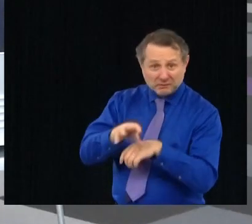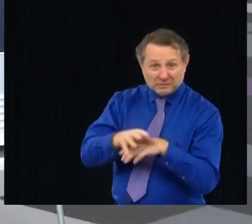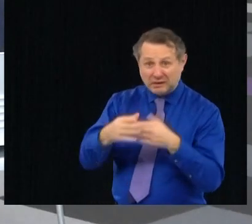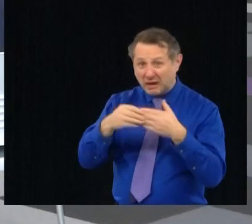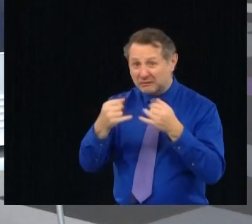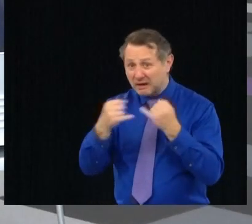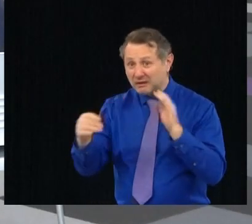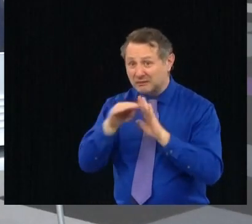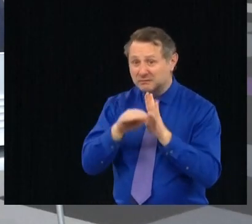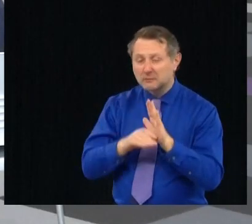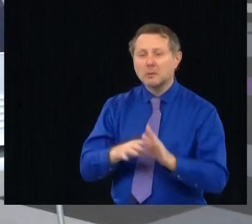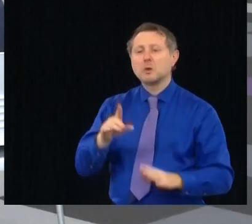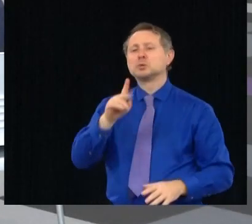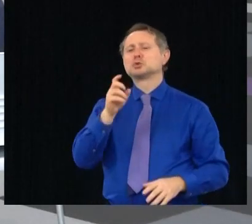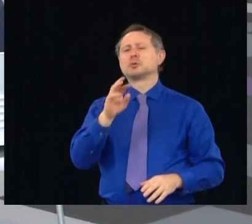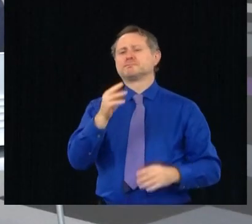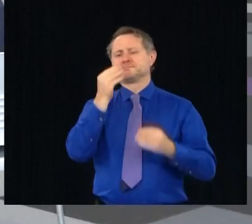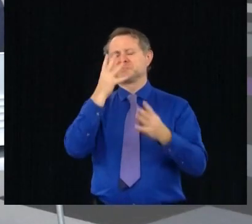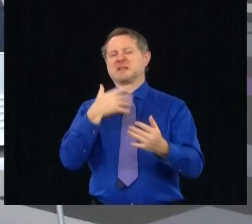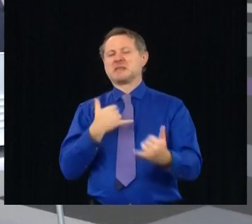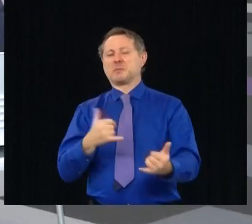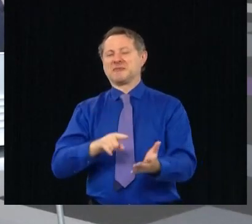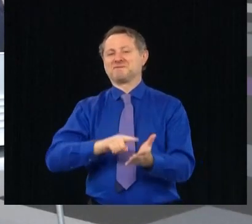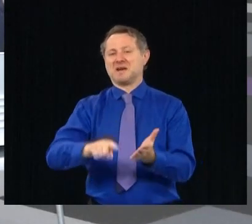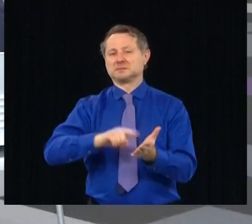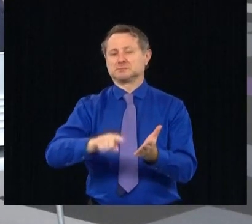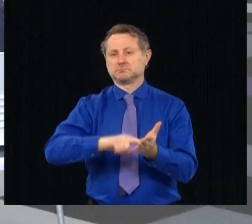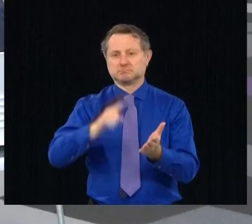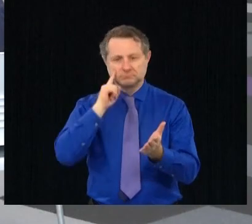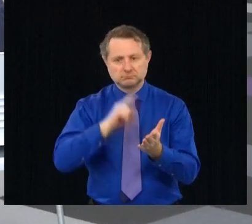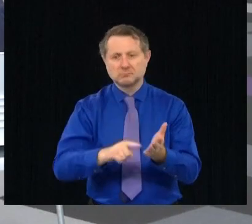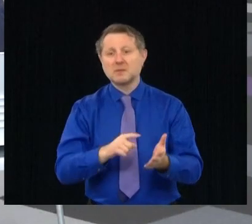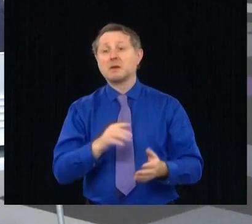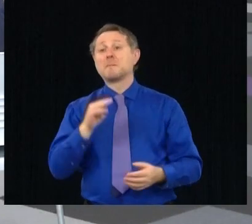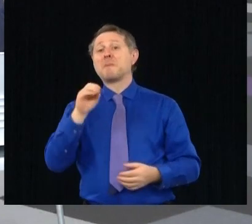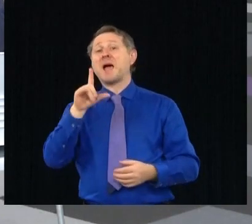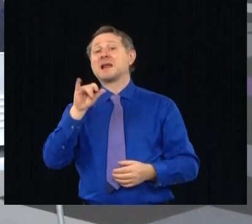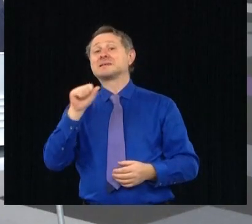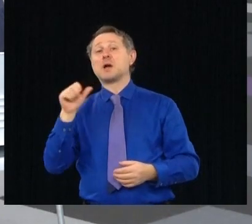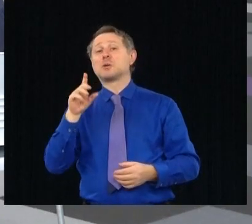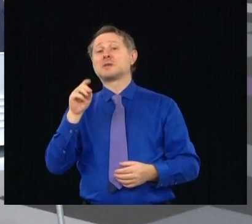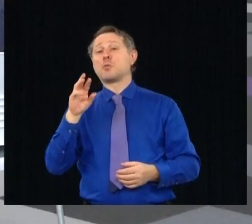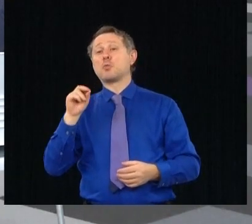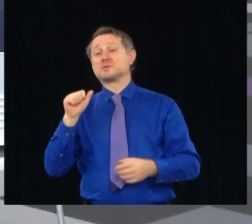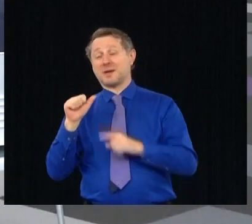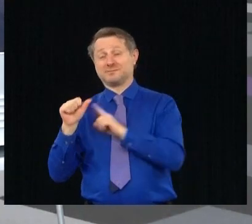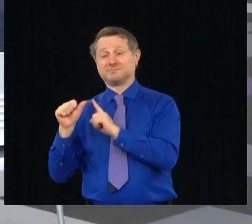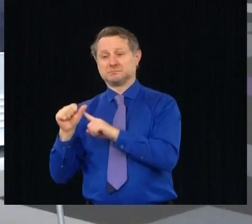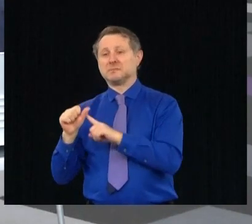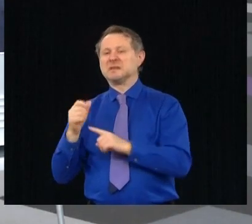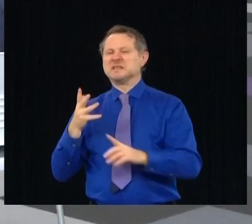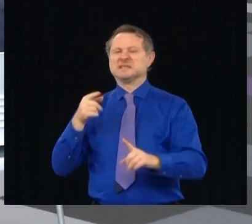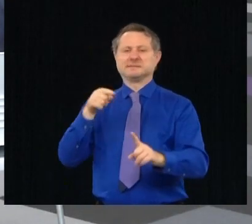DO YOU HOLD THEM ACCOUNTABLE IF YOU FIND OUT THE COMPANY HASN'T BEEN -- WE ARE INVESTIGATING EVERYTHING, YES.